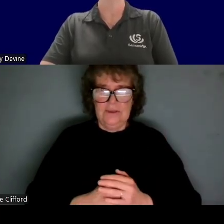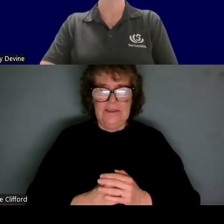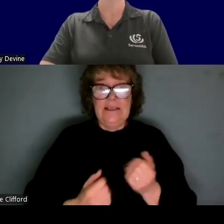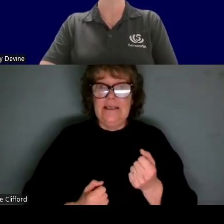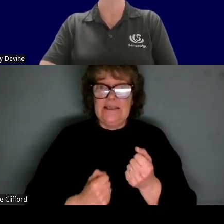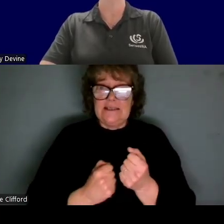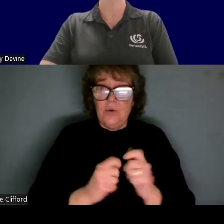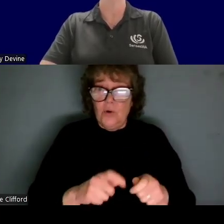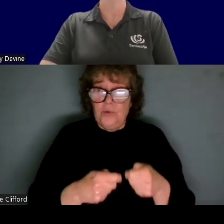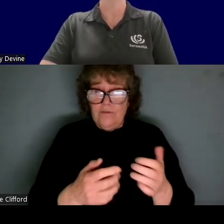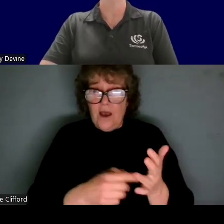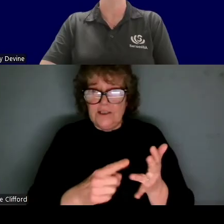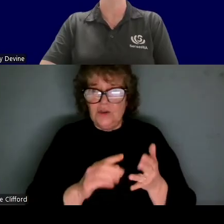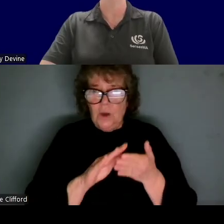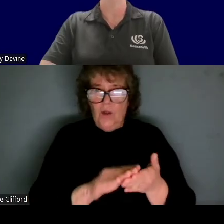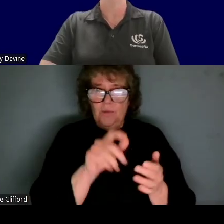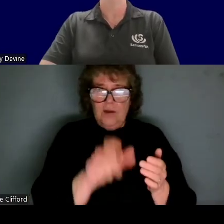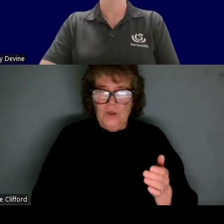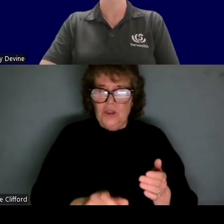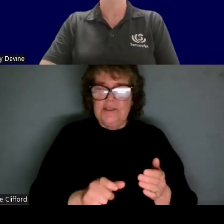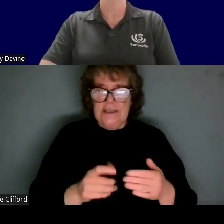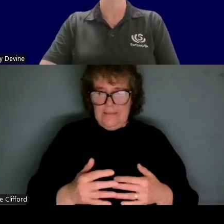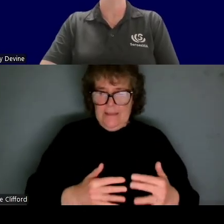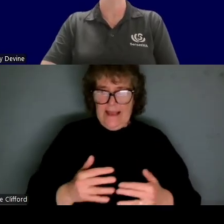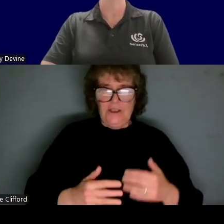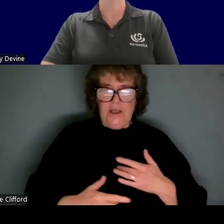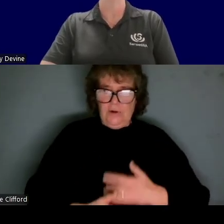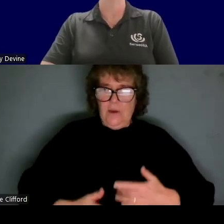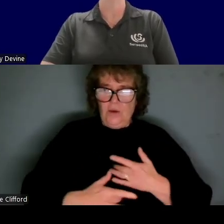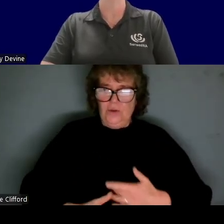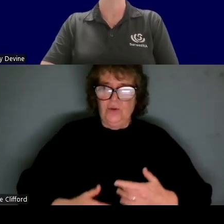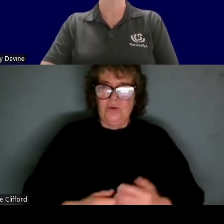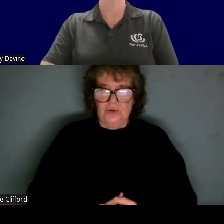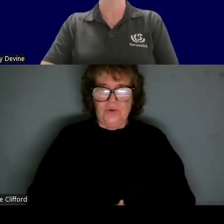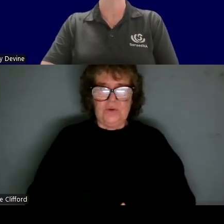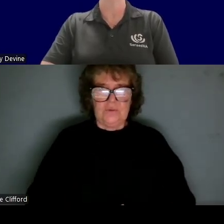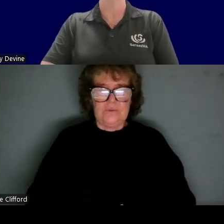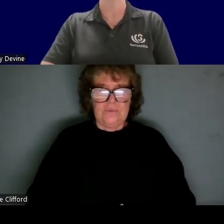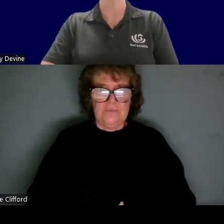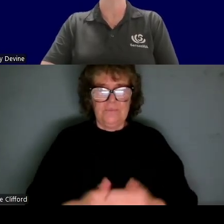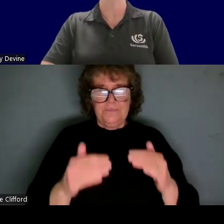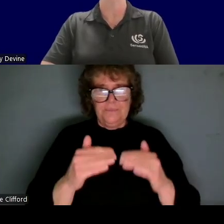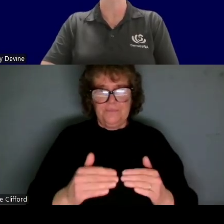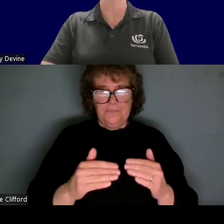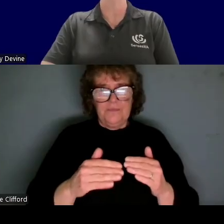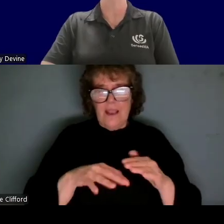individual to regulate their emotions. I will be going into underlying needs. These are the